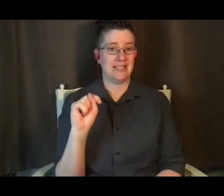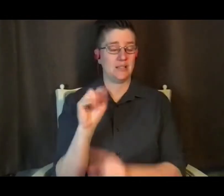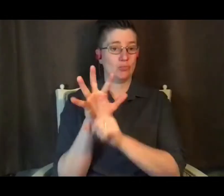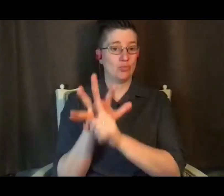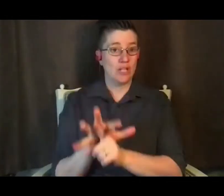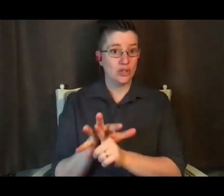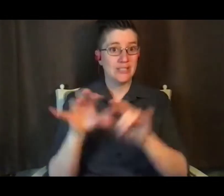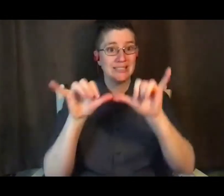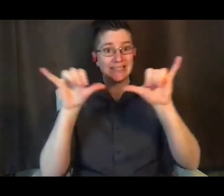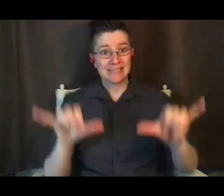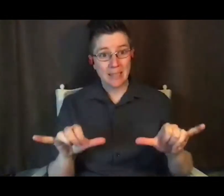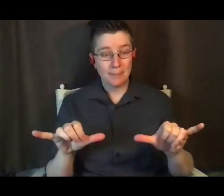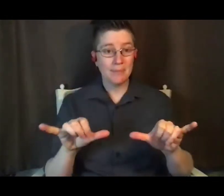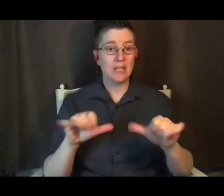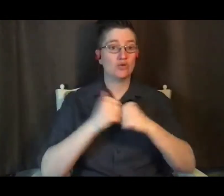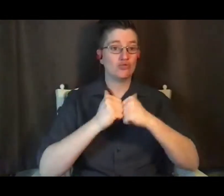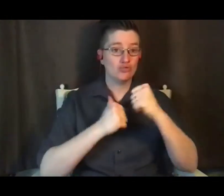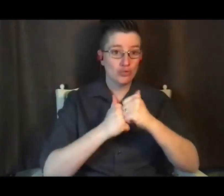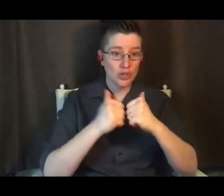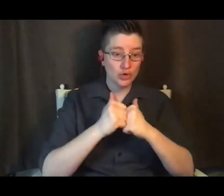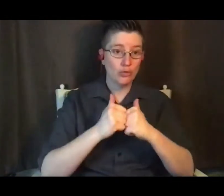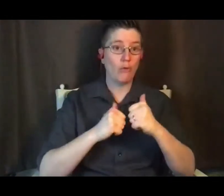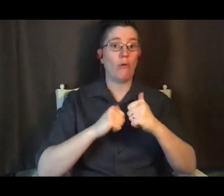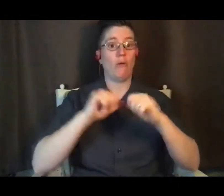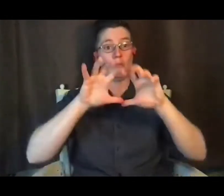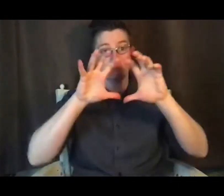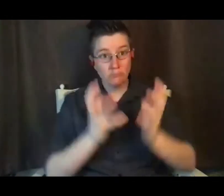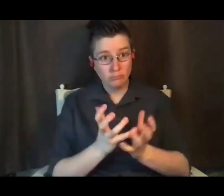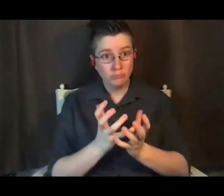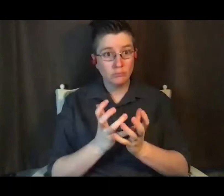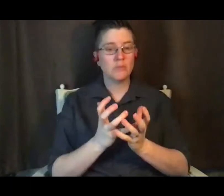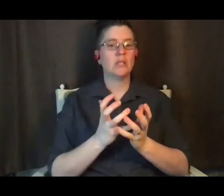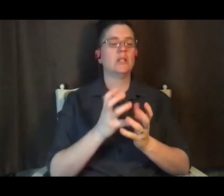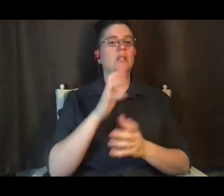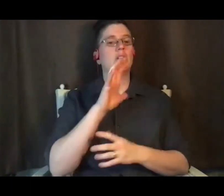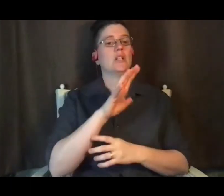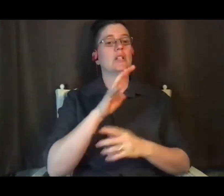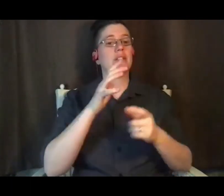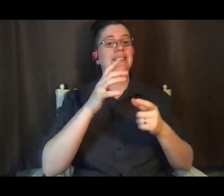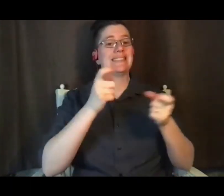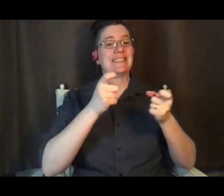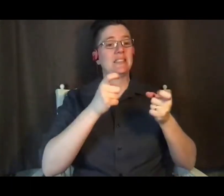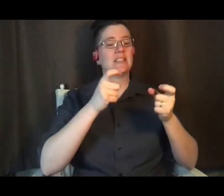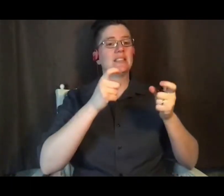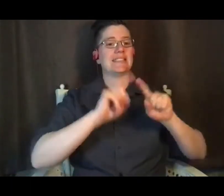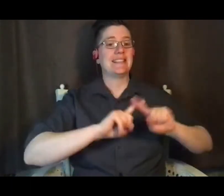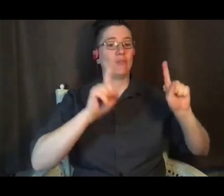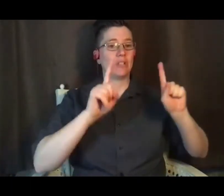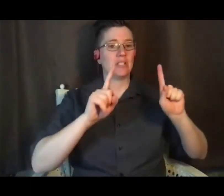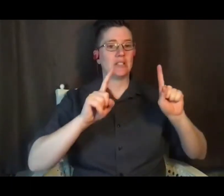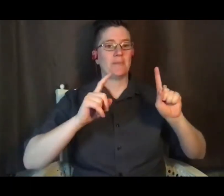institutional power differences between people whose bodies and brains are considered healthy